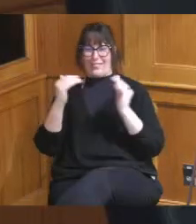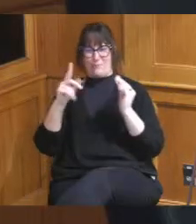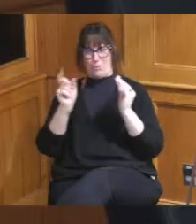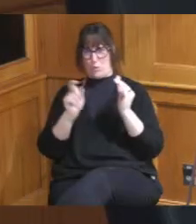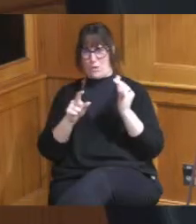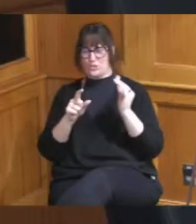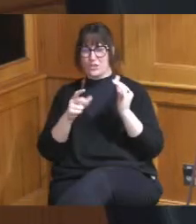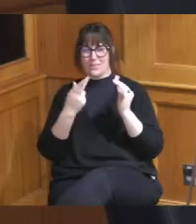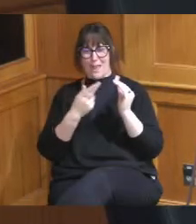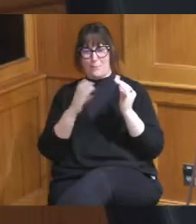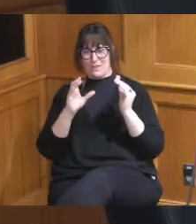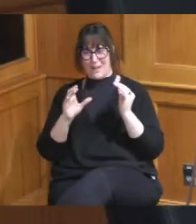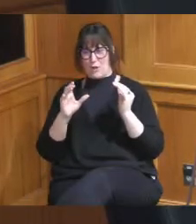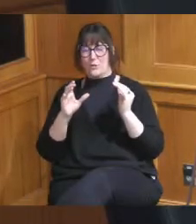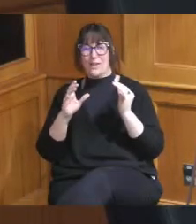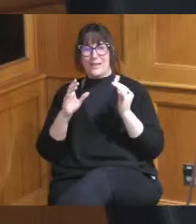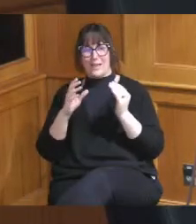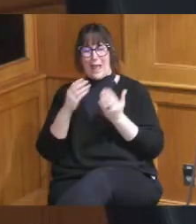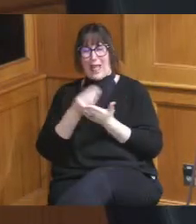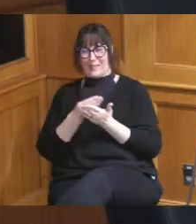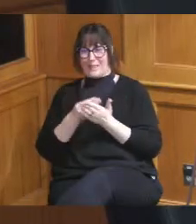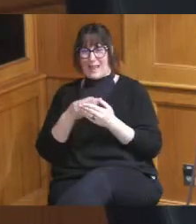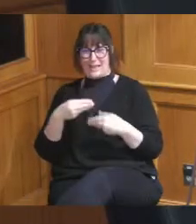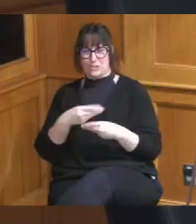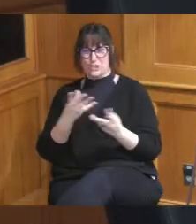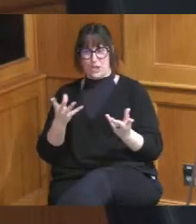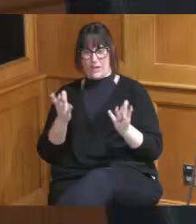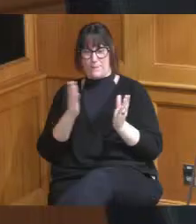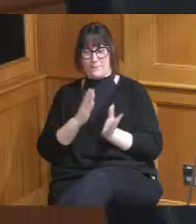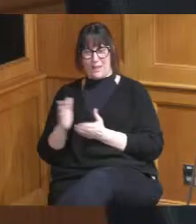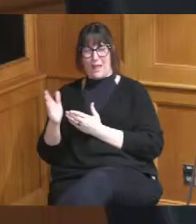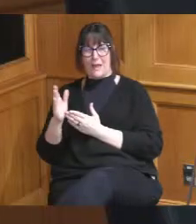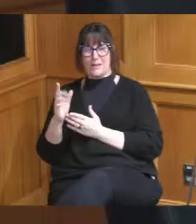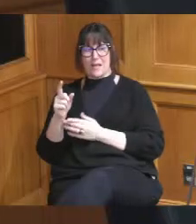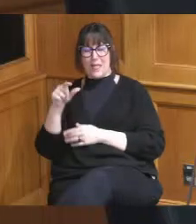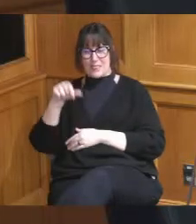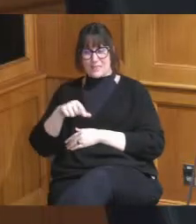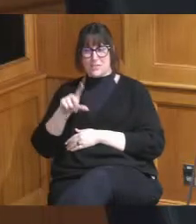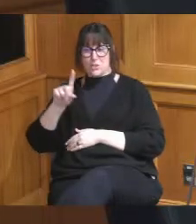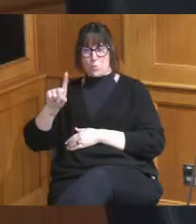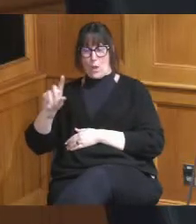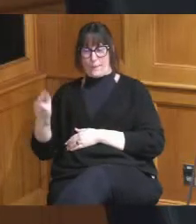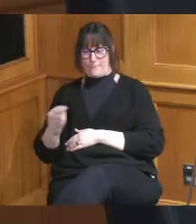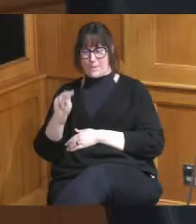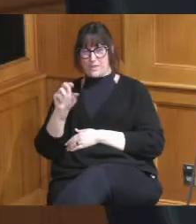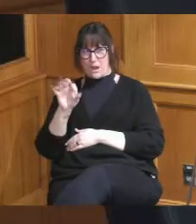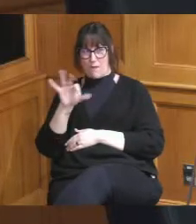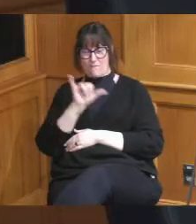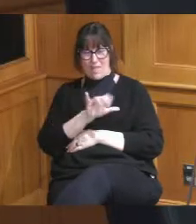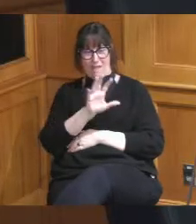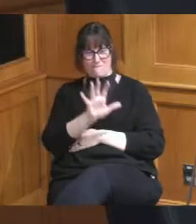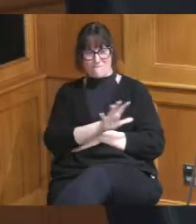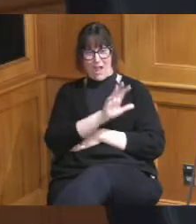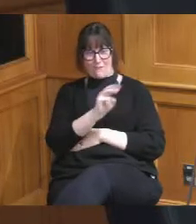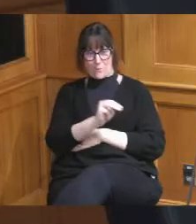plan is over 5 million this is 1 million of that five what is going on with the remainder